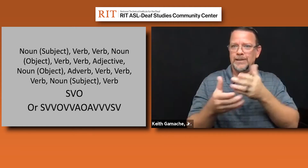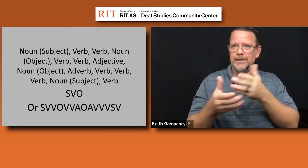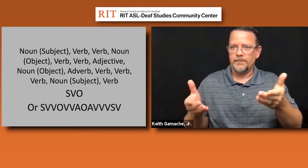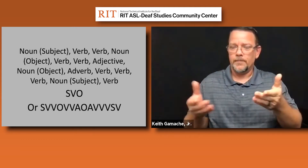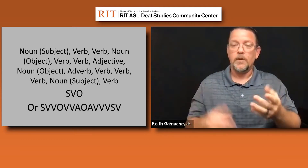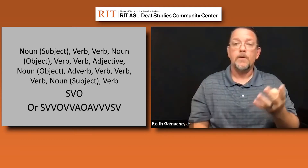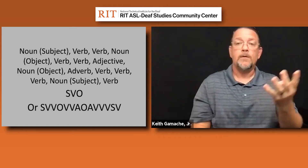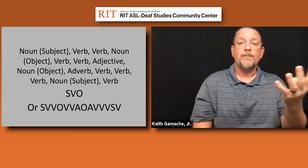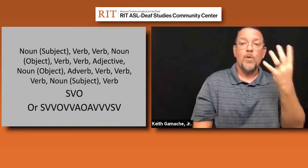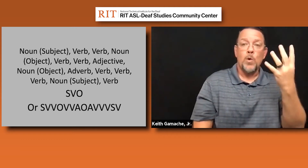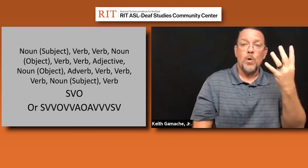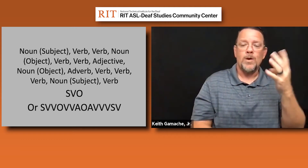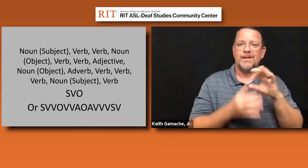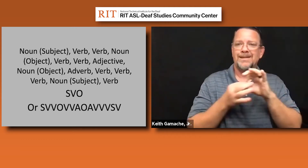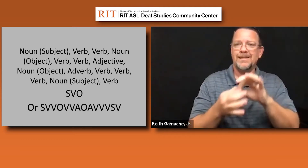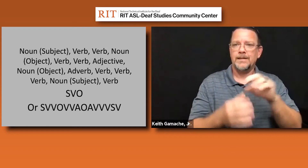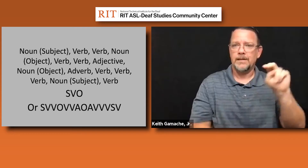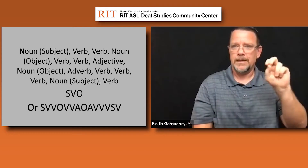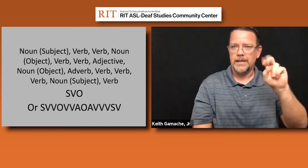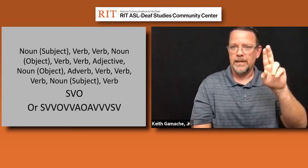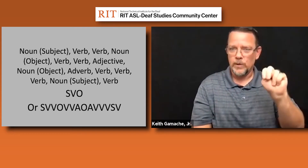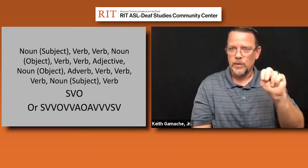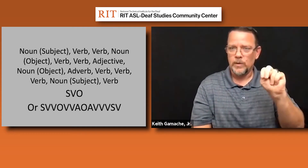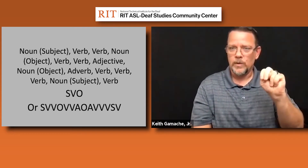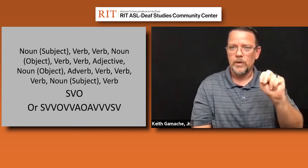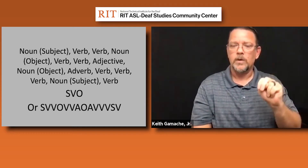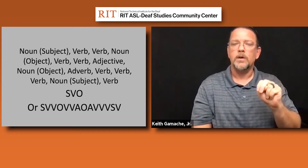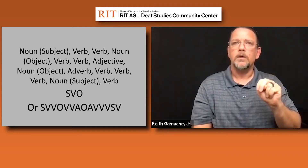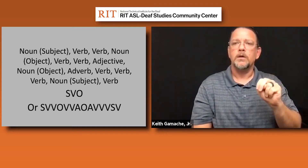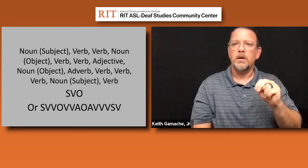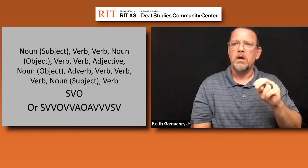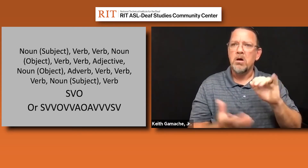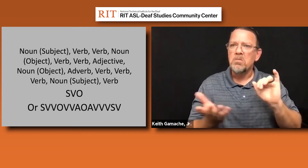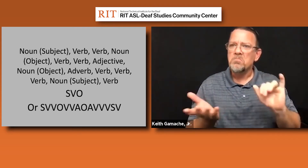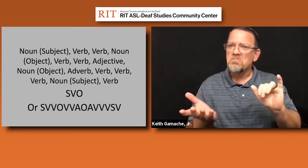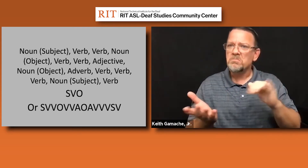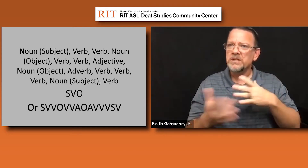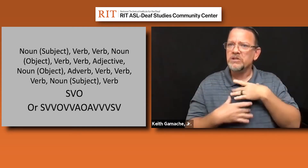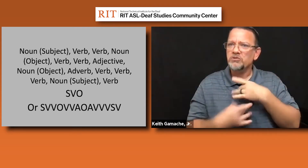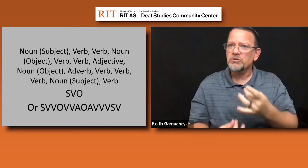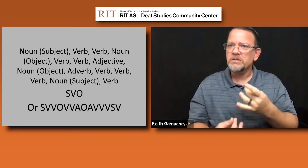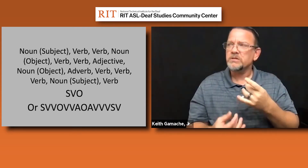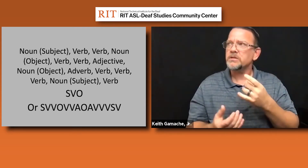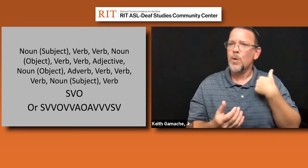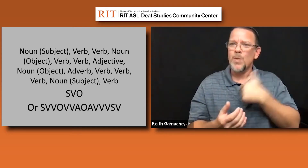4 that relate with nouns, but this is really interesting.